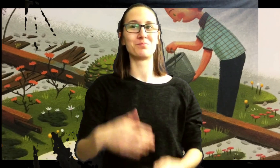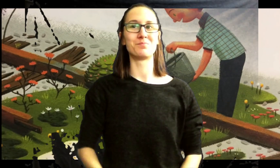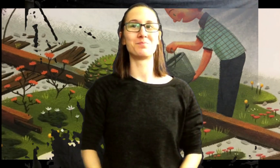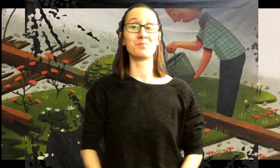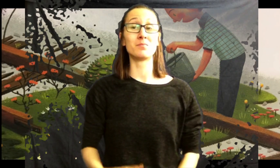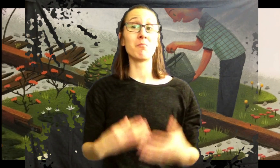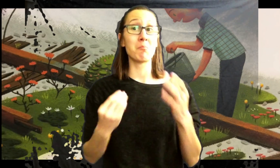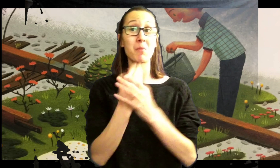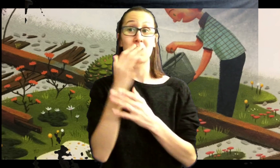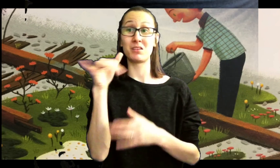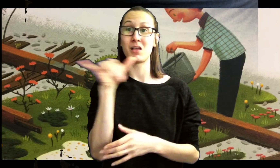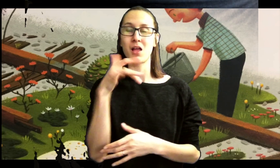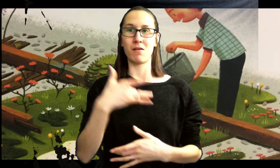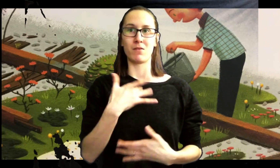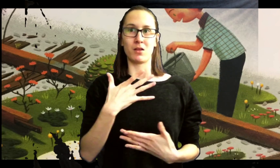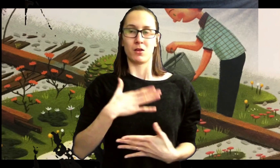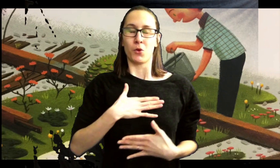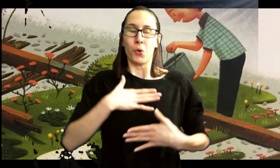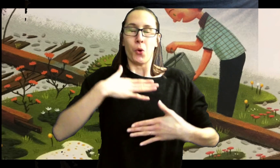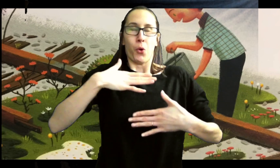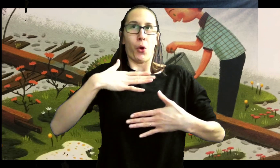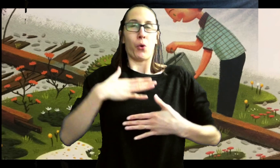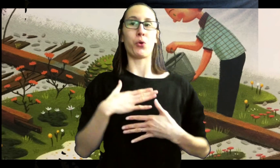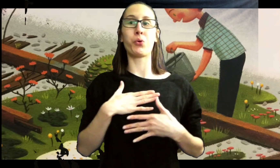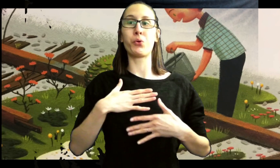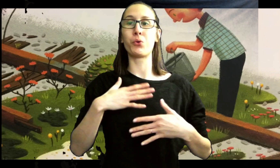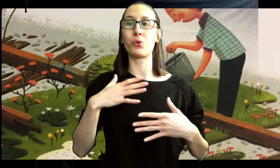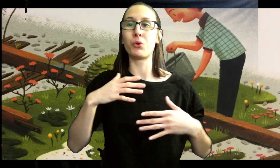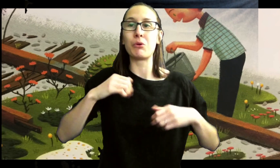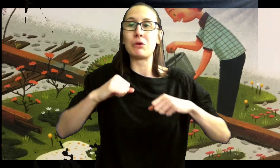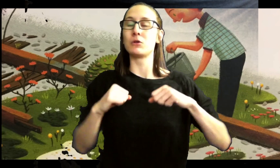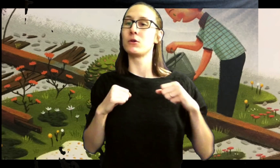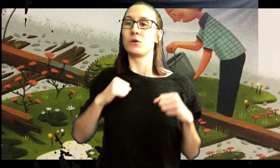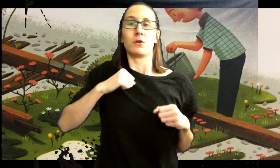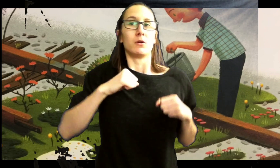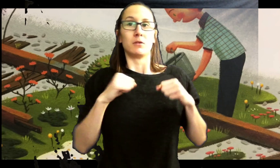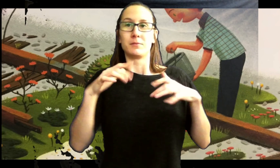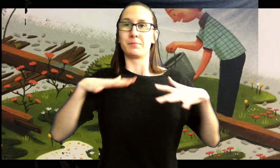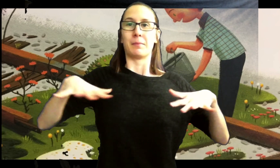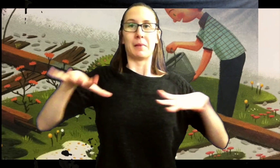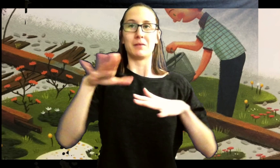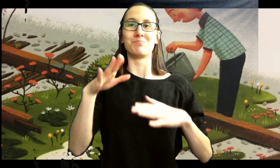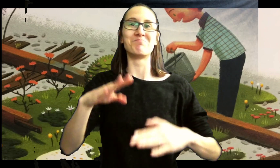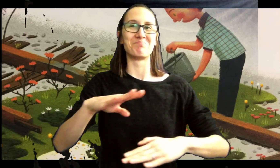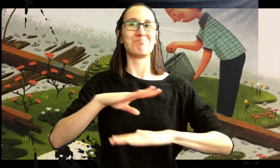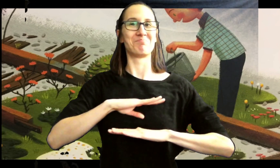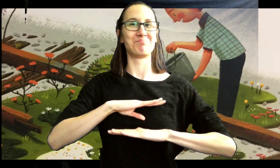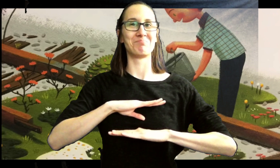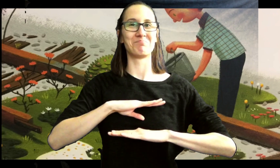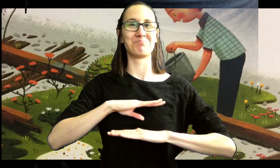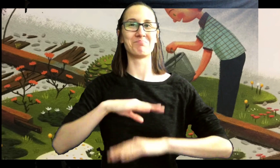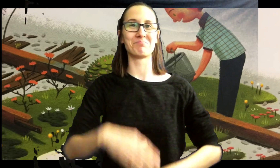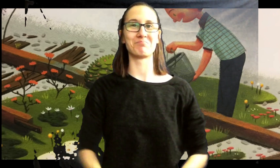and the plants began to feel like a real garden.